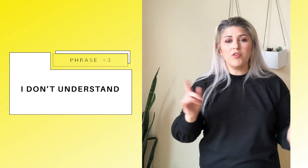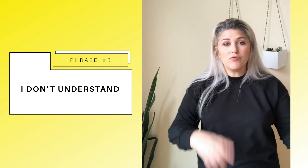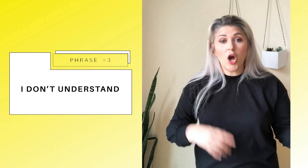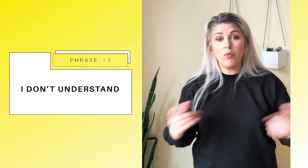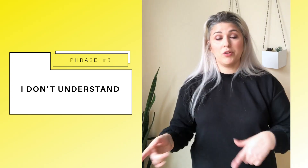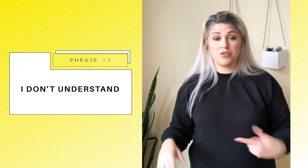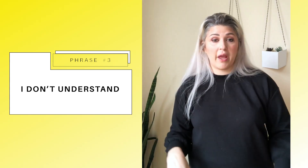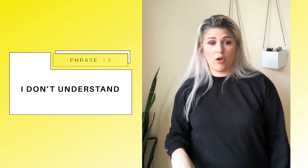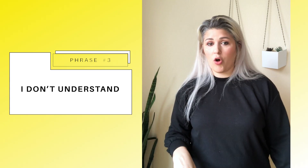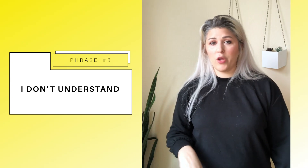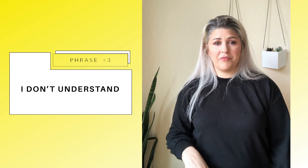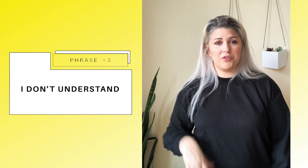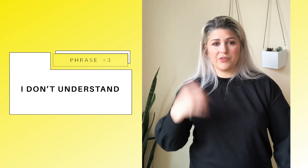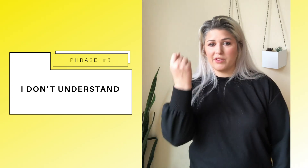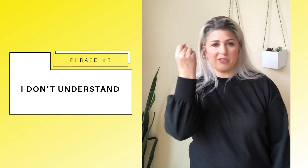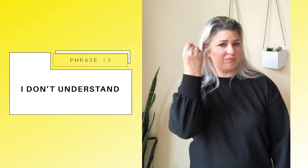If you don't understand, all you have to do is go like this,